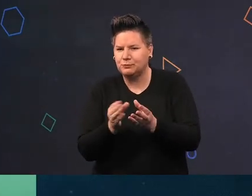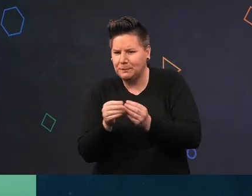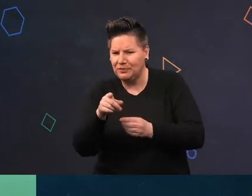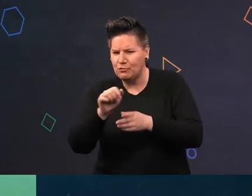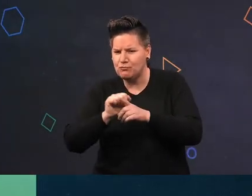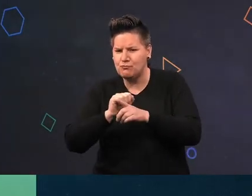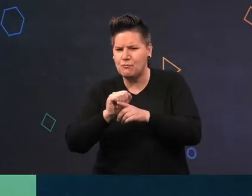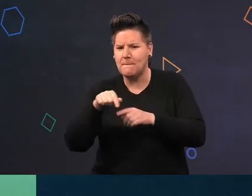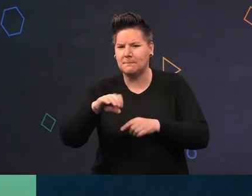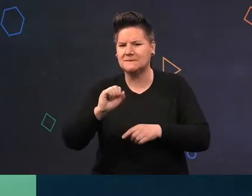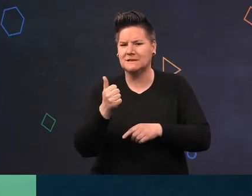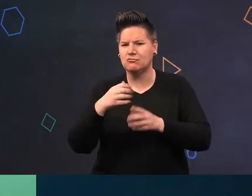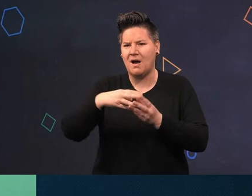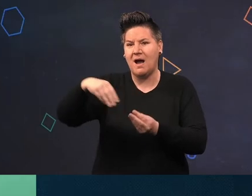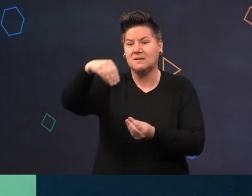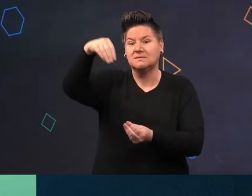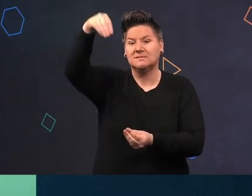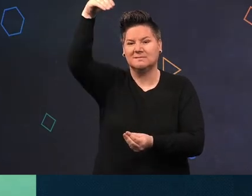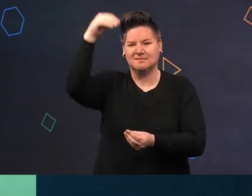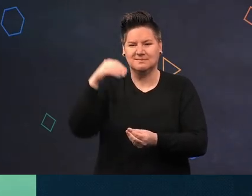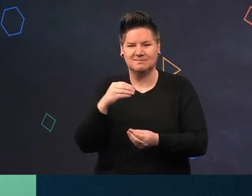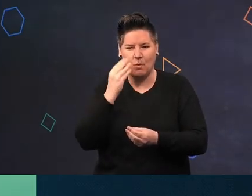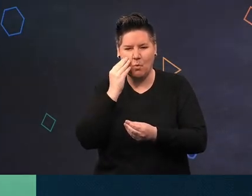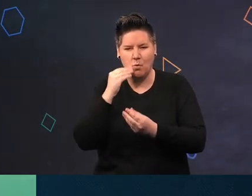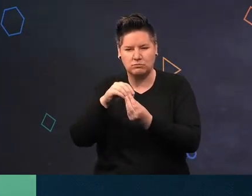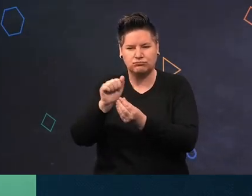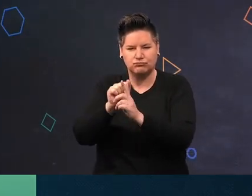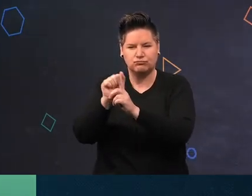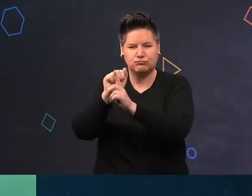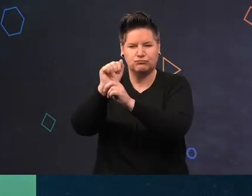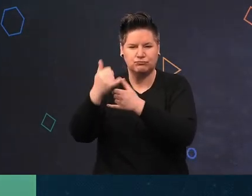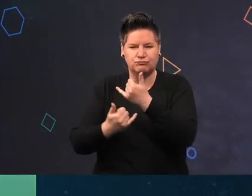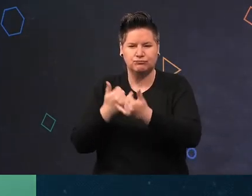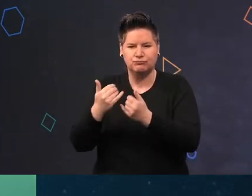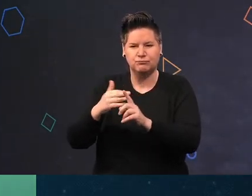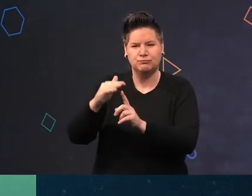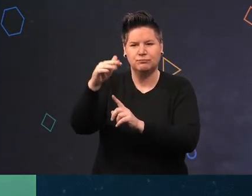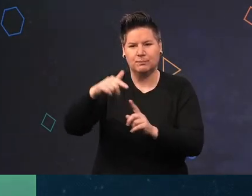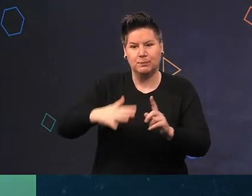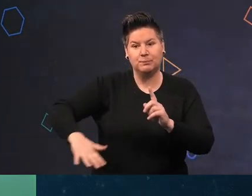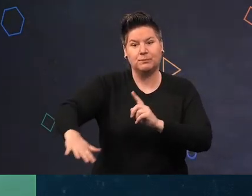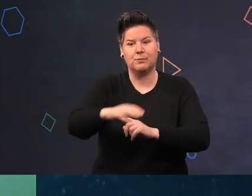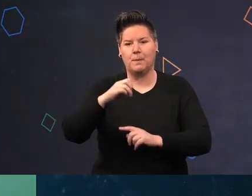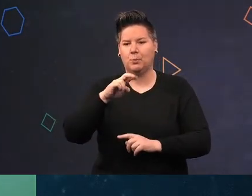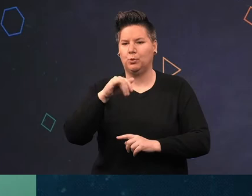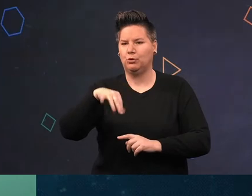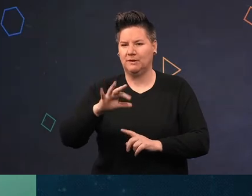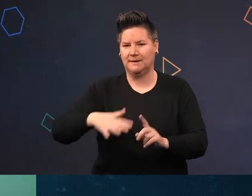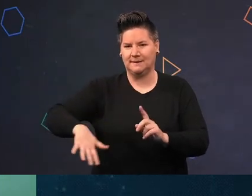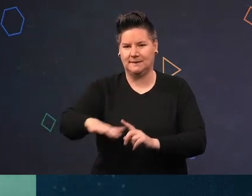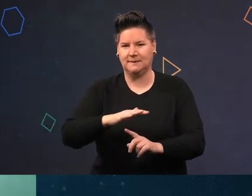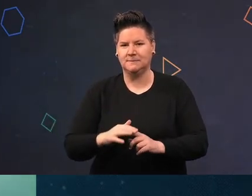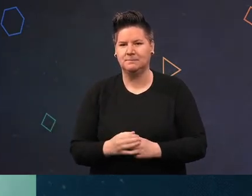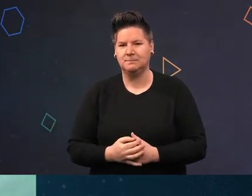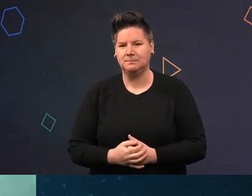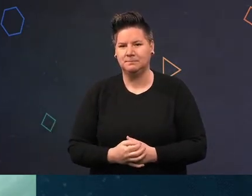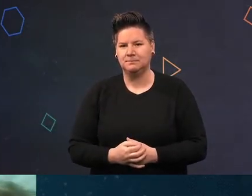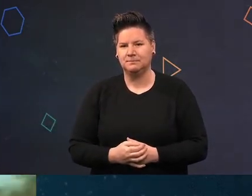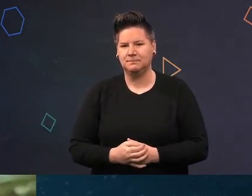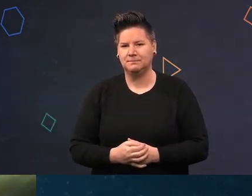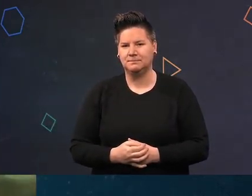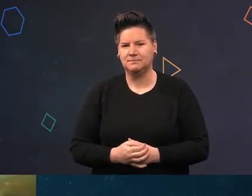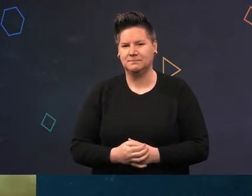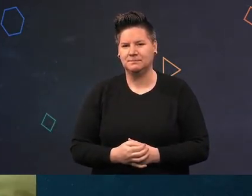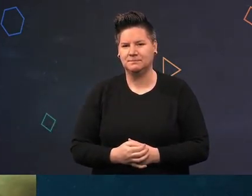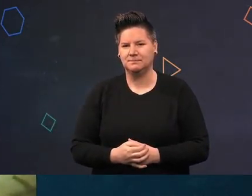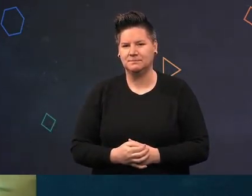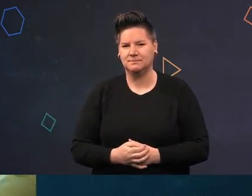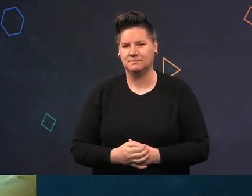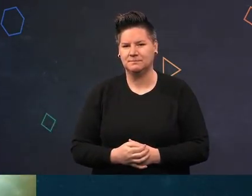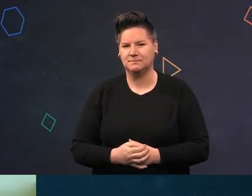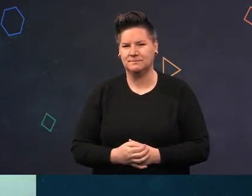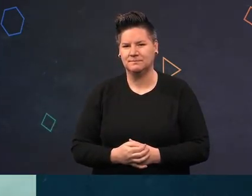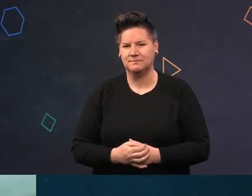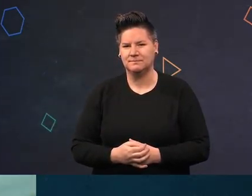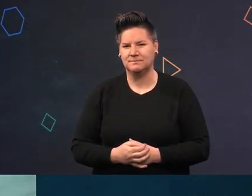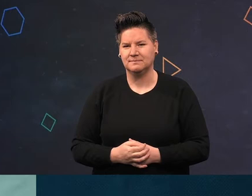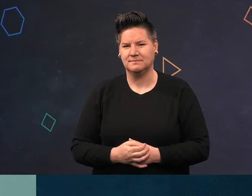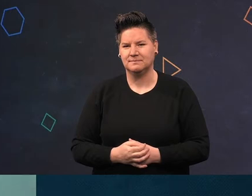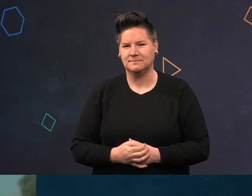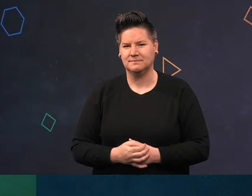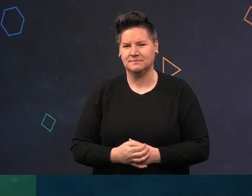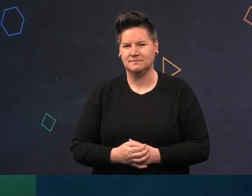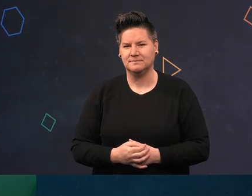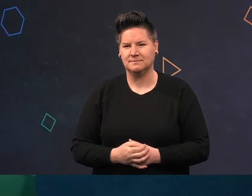seagrass off this area and not surprisingly there is another mooring in evidence.